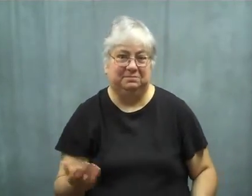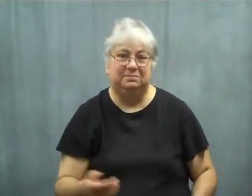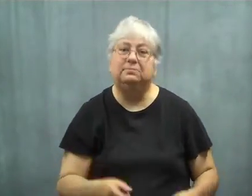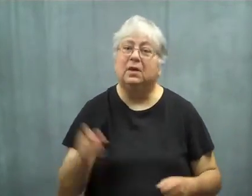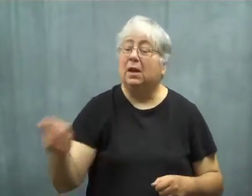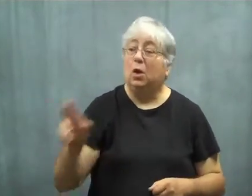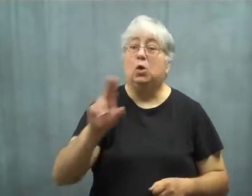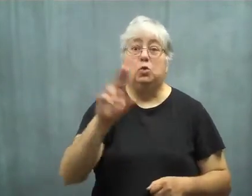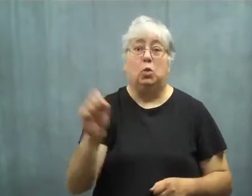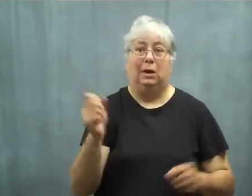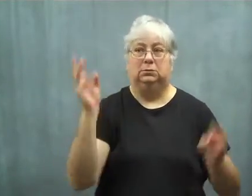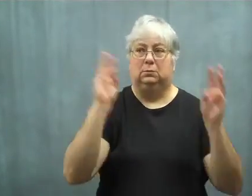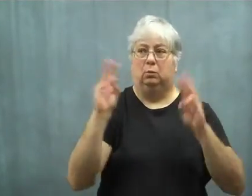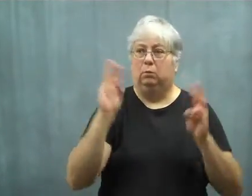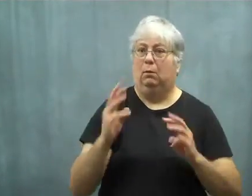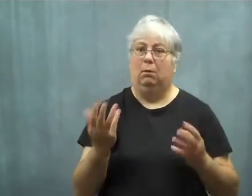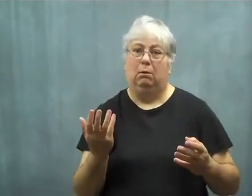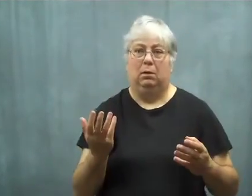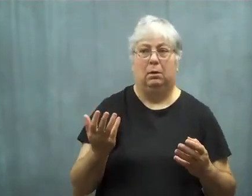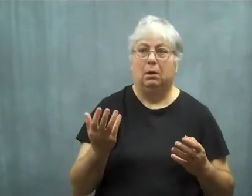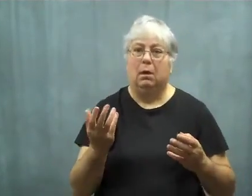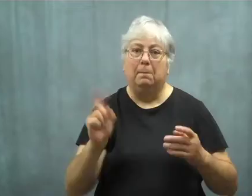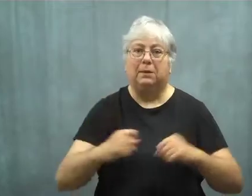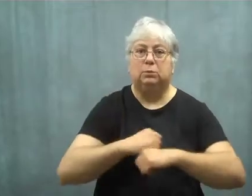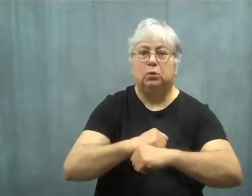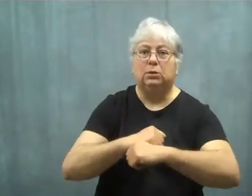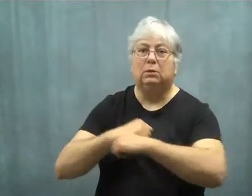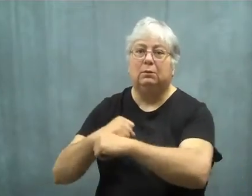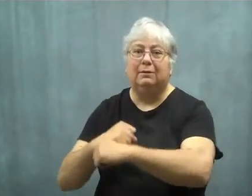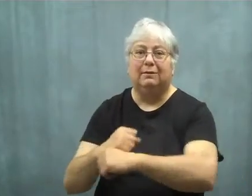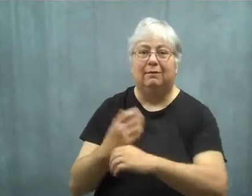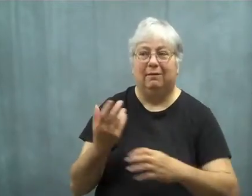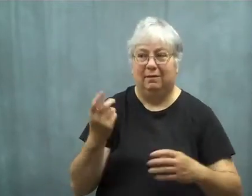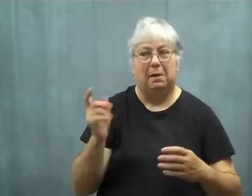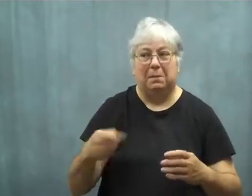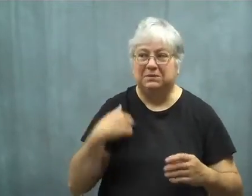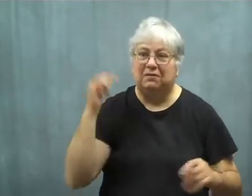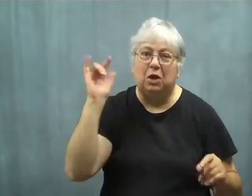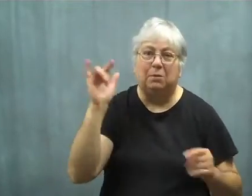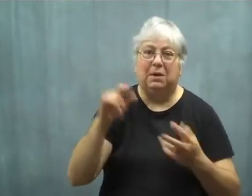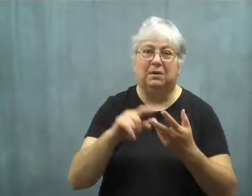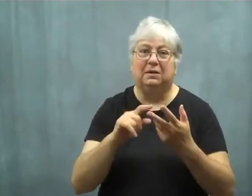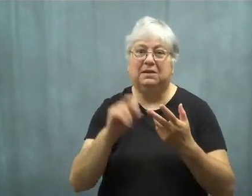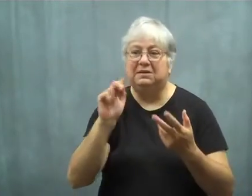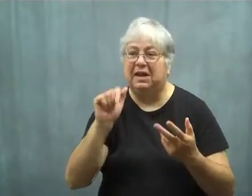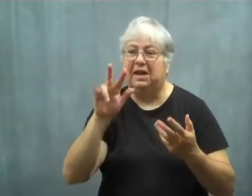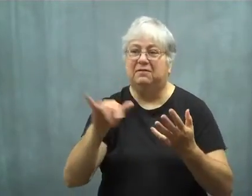The U.S. is concerned about the need to protect this passageway.